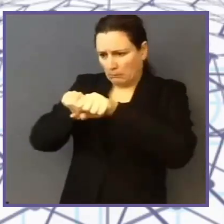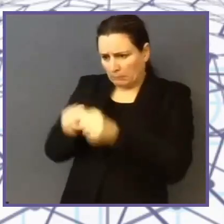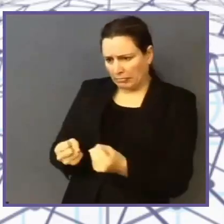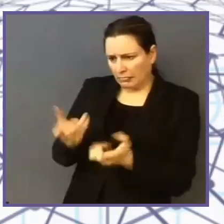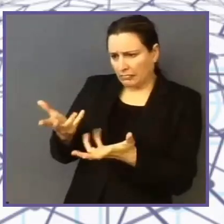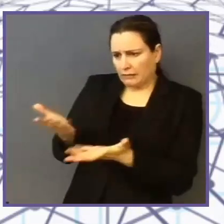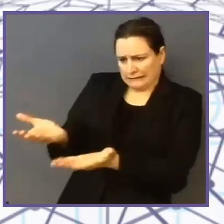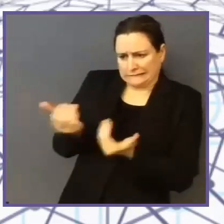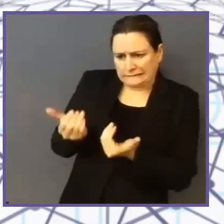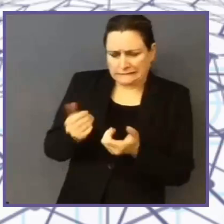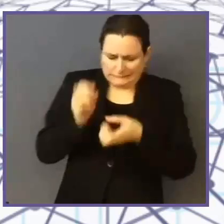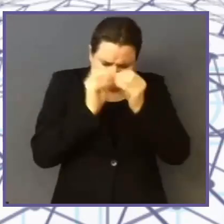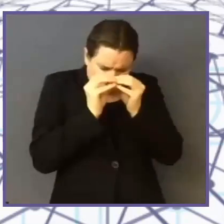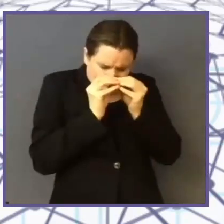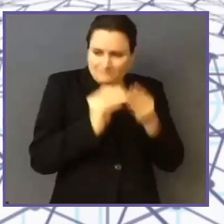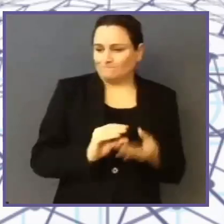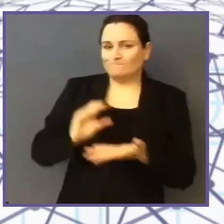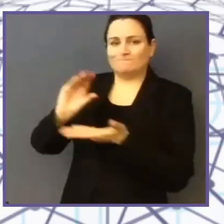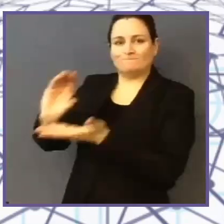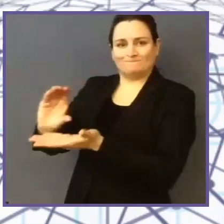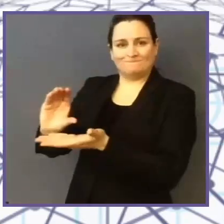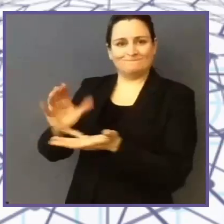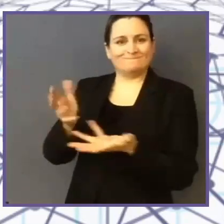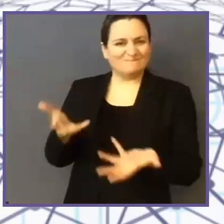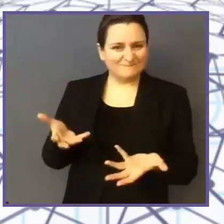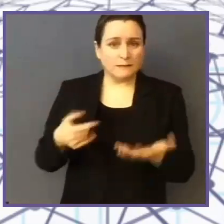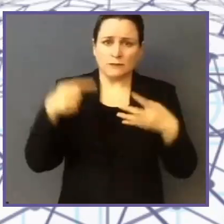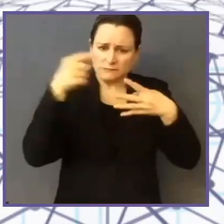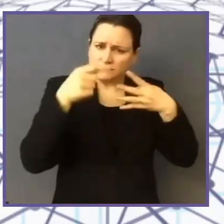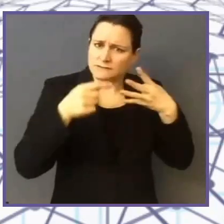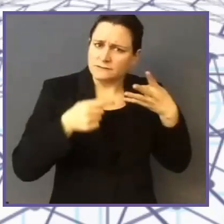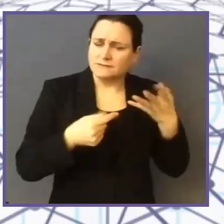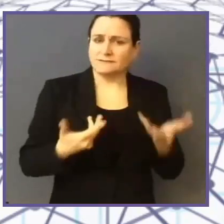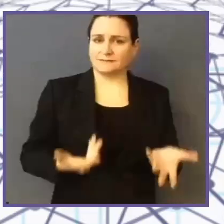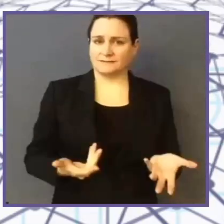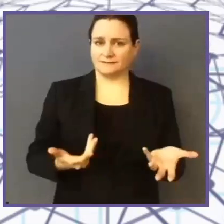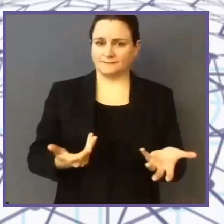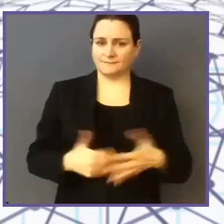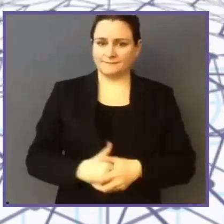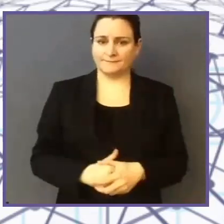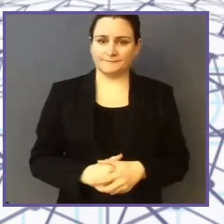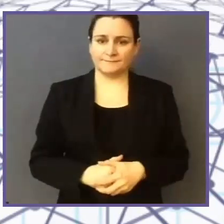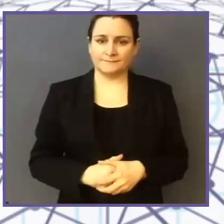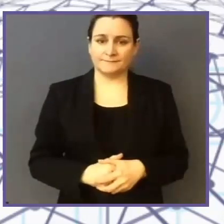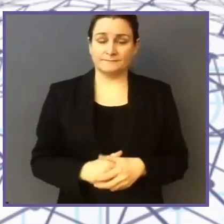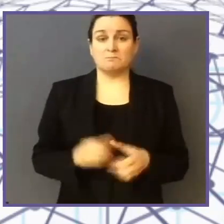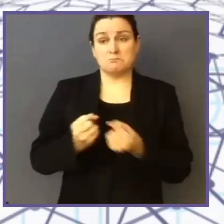eds representing the diversity disability movement, including from underrepresented groups.